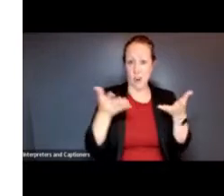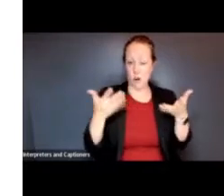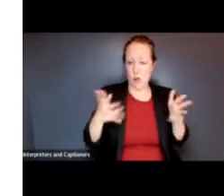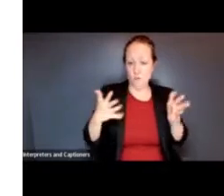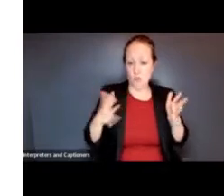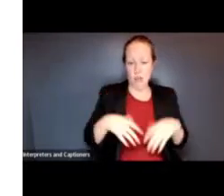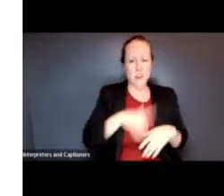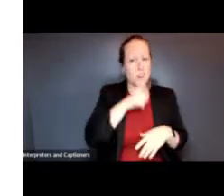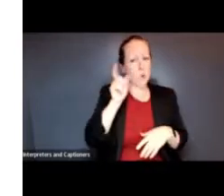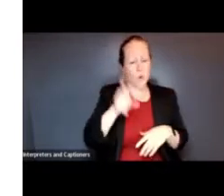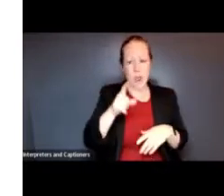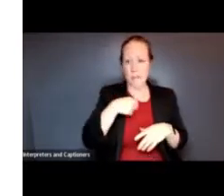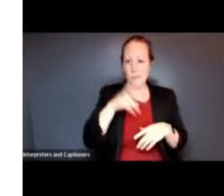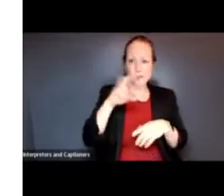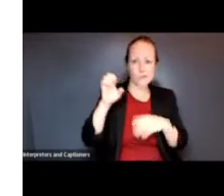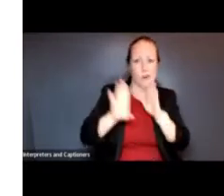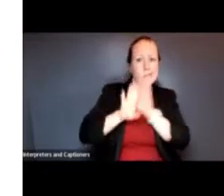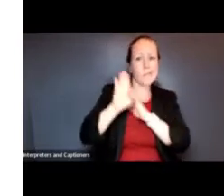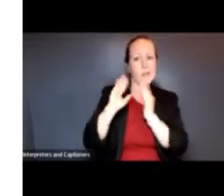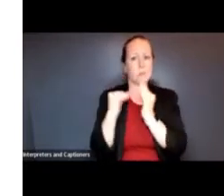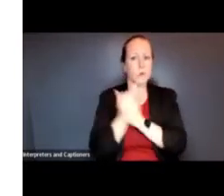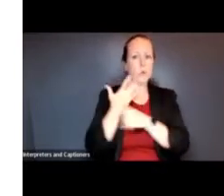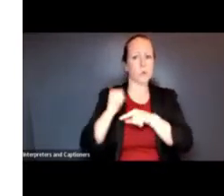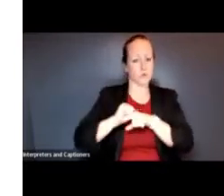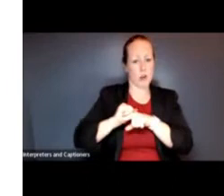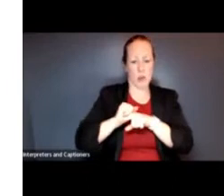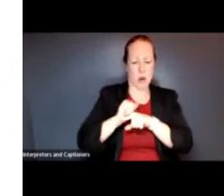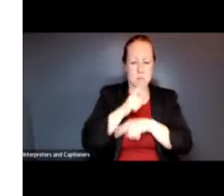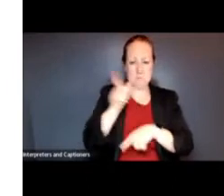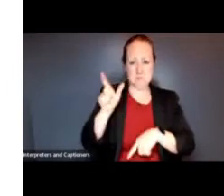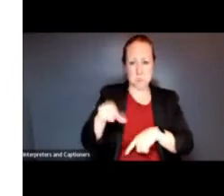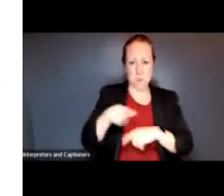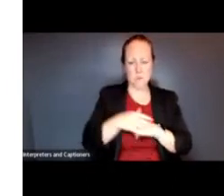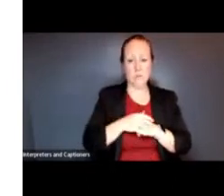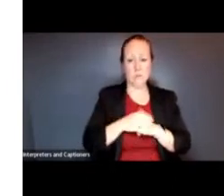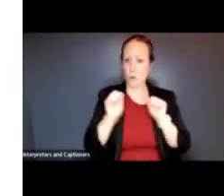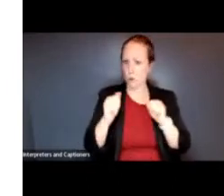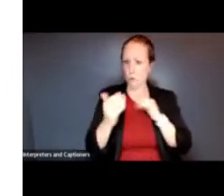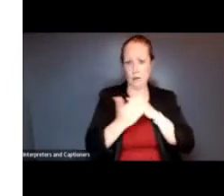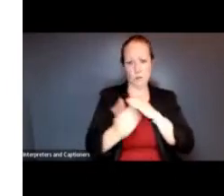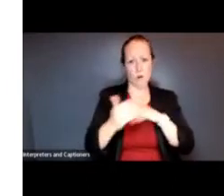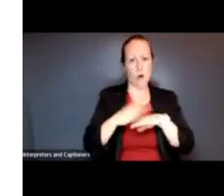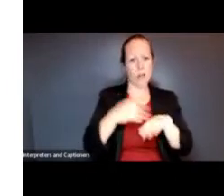recreate the wheel, you can certainly call on us your TBI